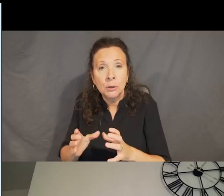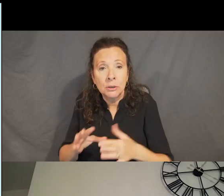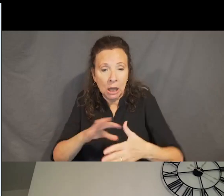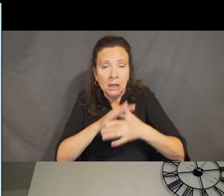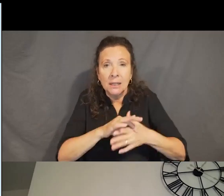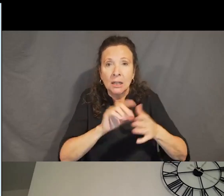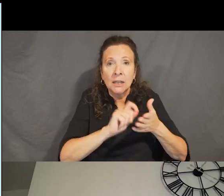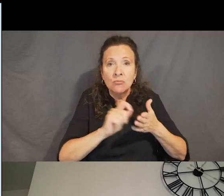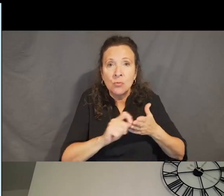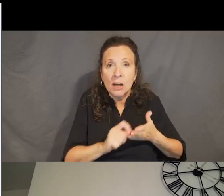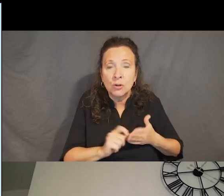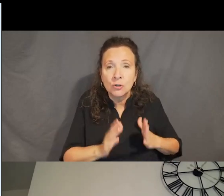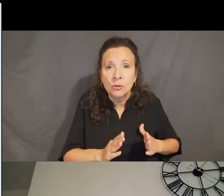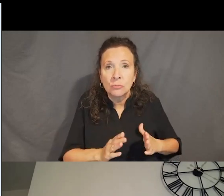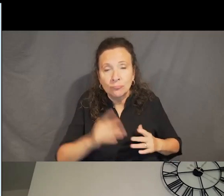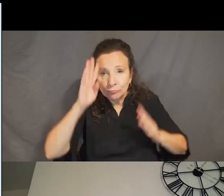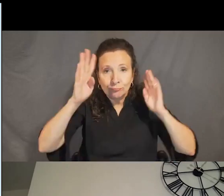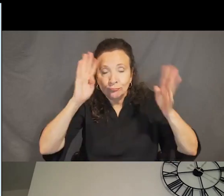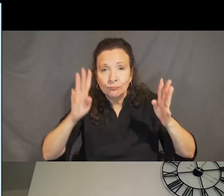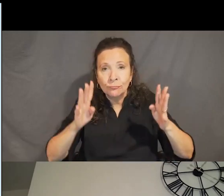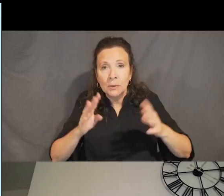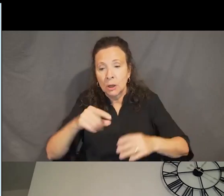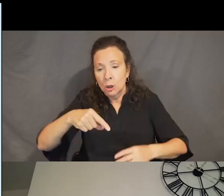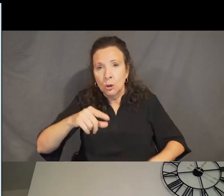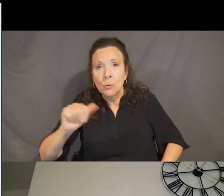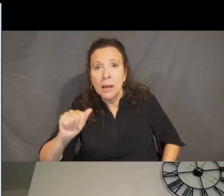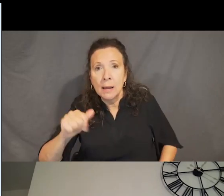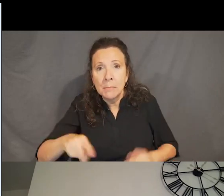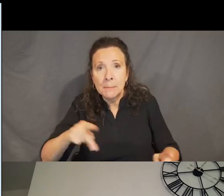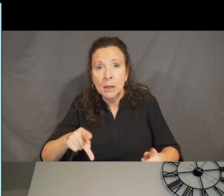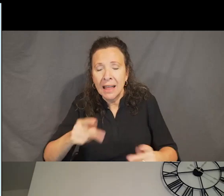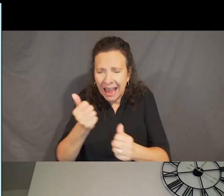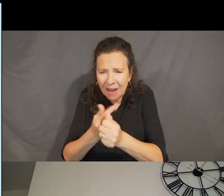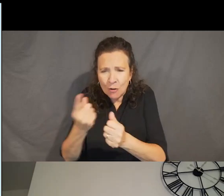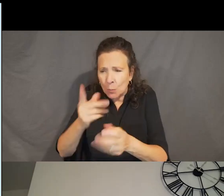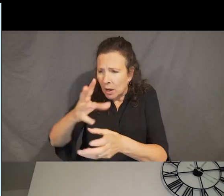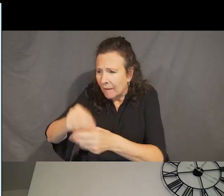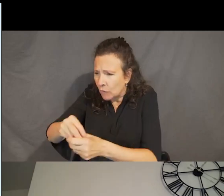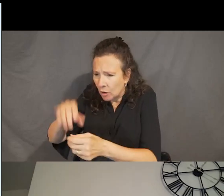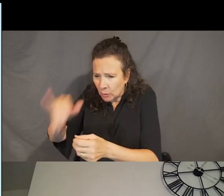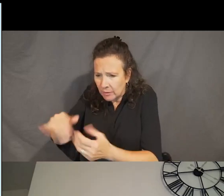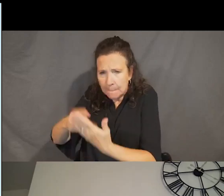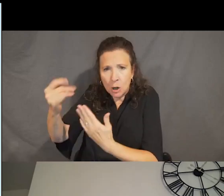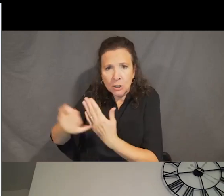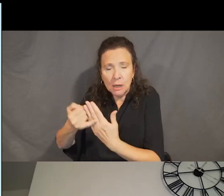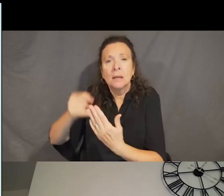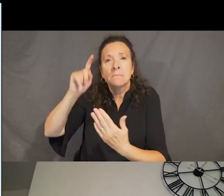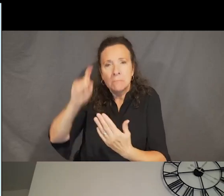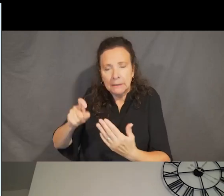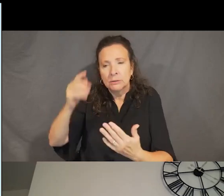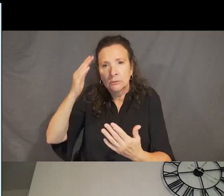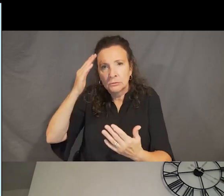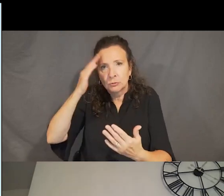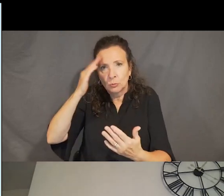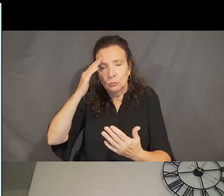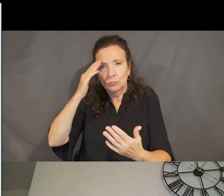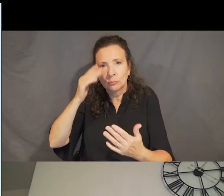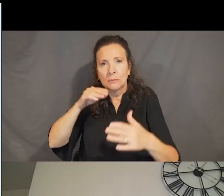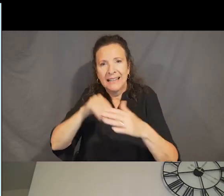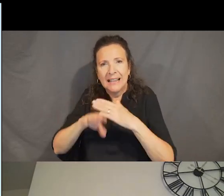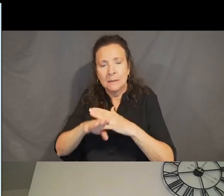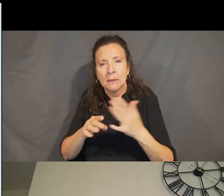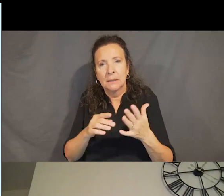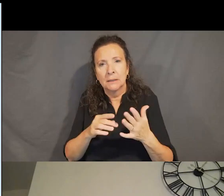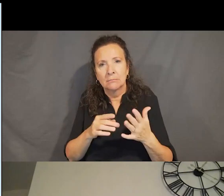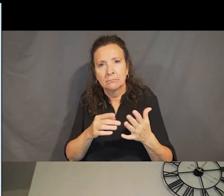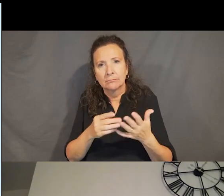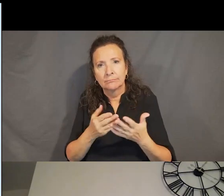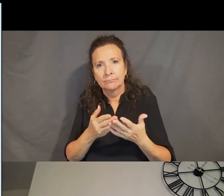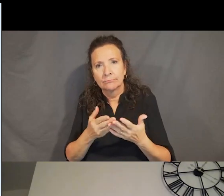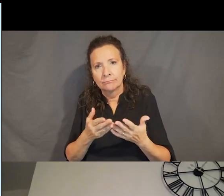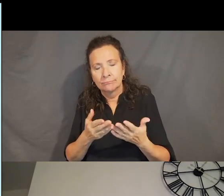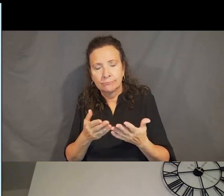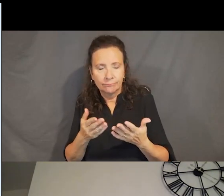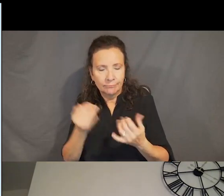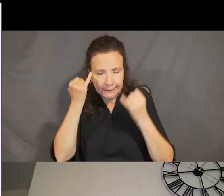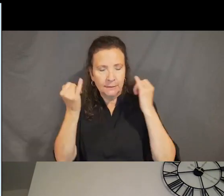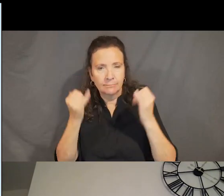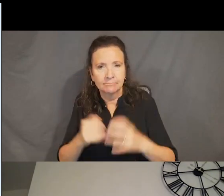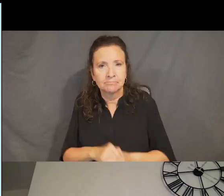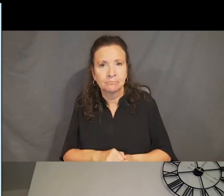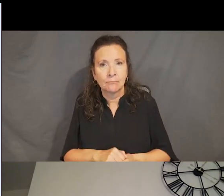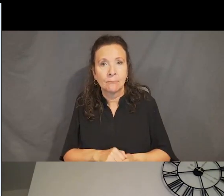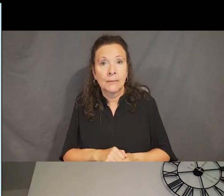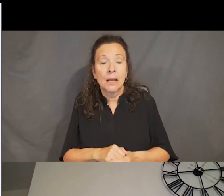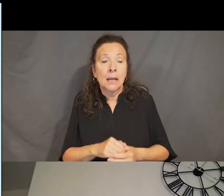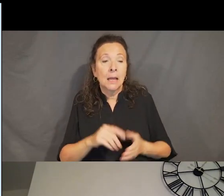Everyone involved in producing a project. And usually, I've seen that checklists authors create